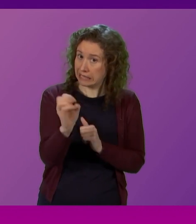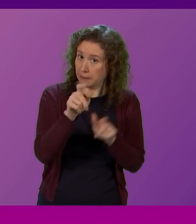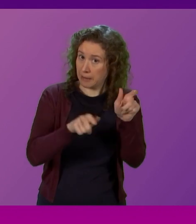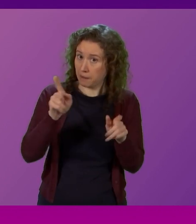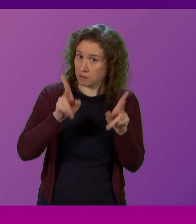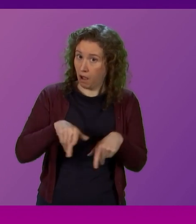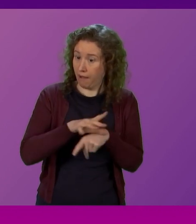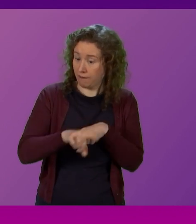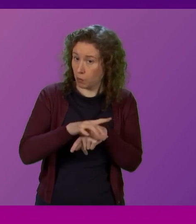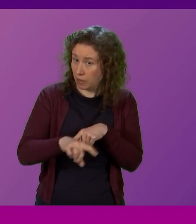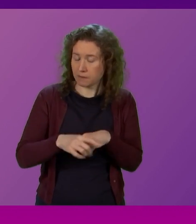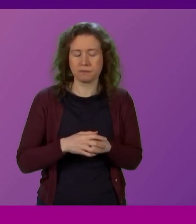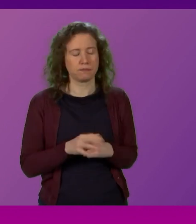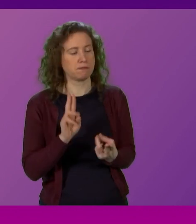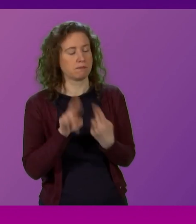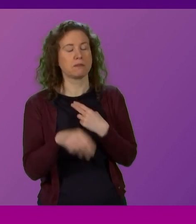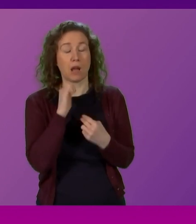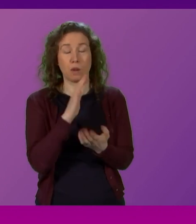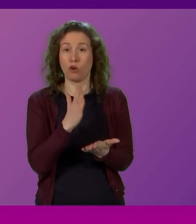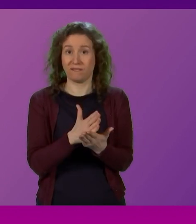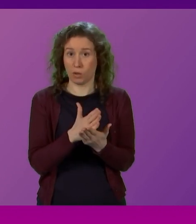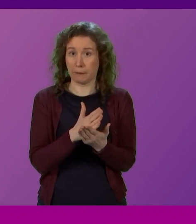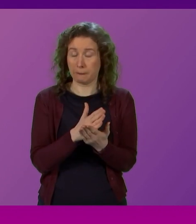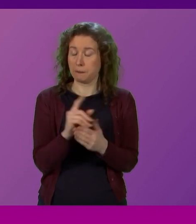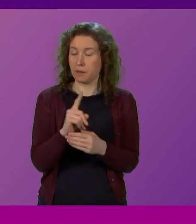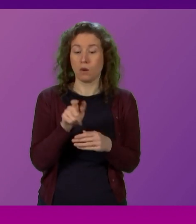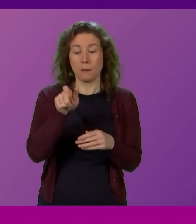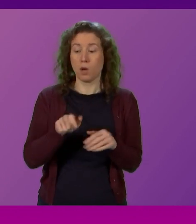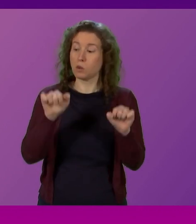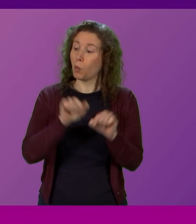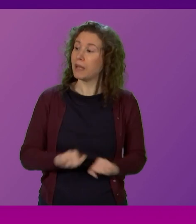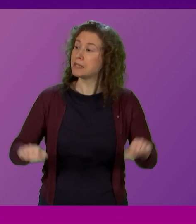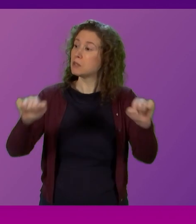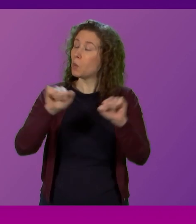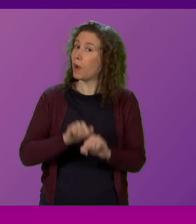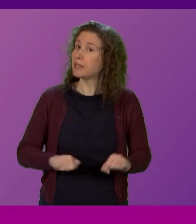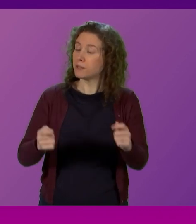What I will absolutely confirm is that, when people wait too long for treatment, it has